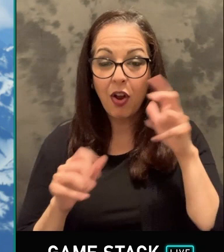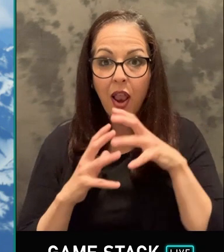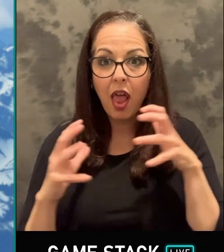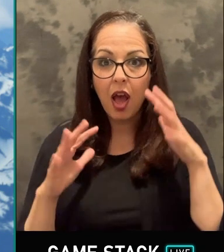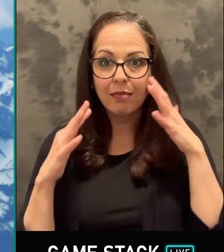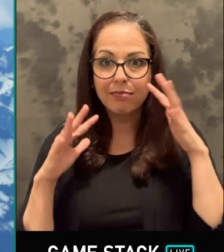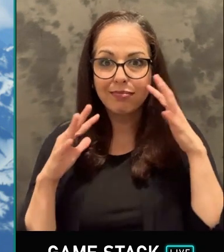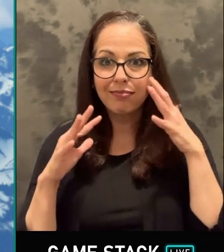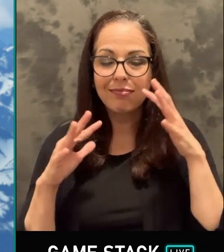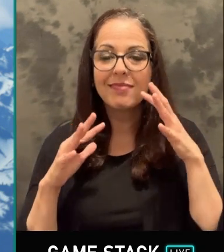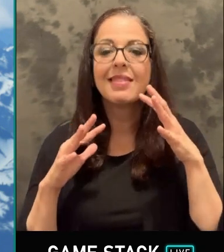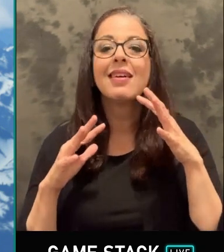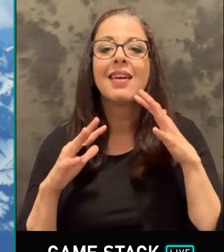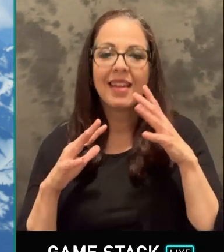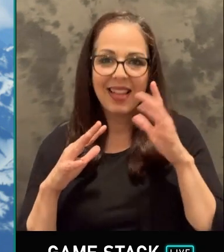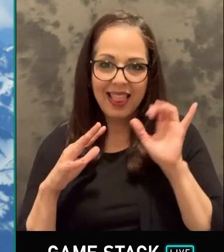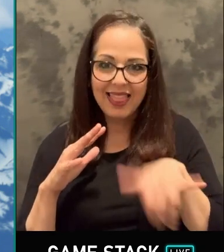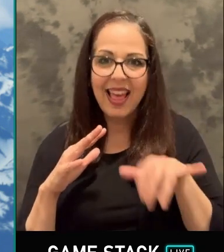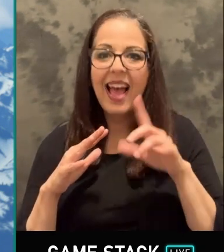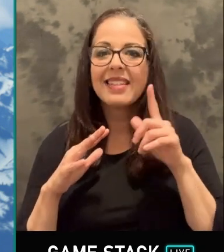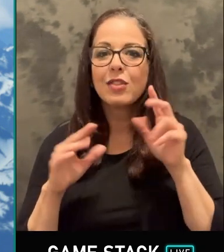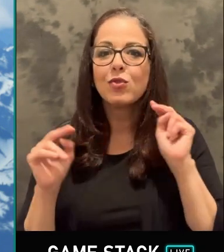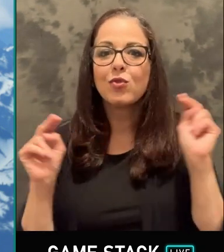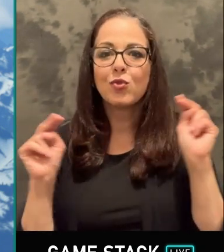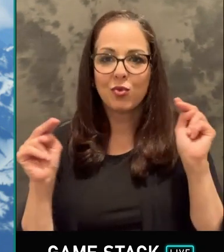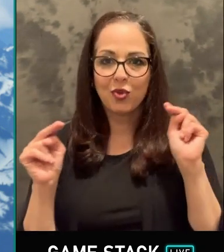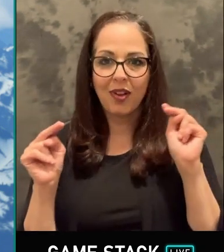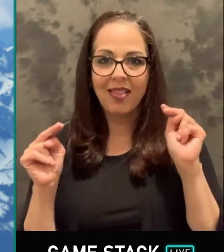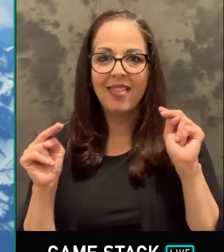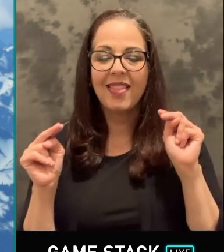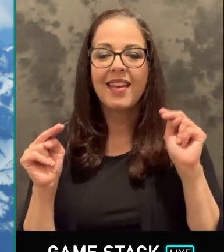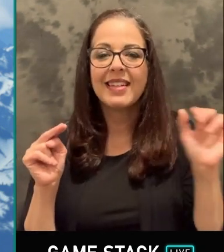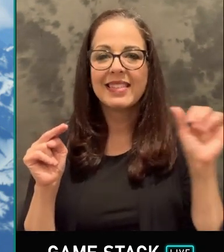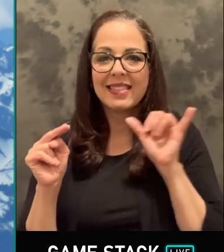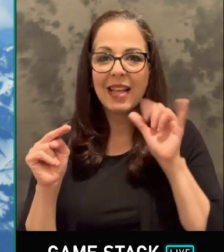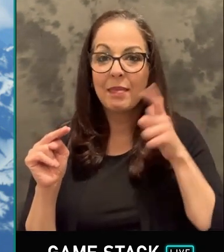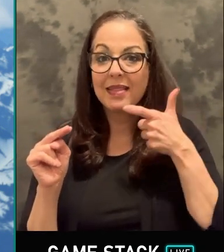and a very neutral tone. ATC is really something like data of our human voices.